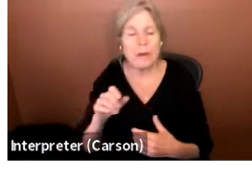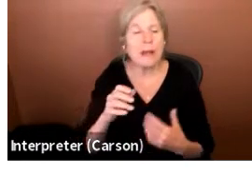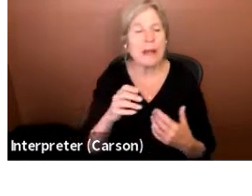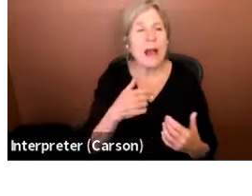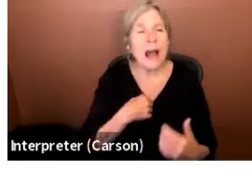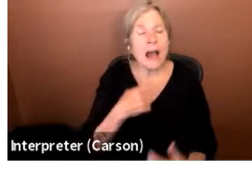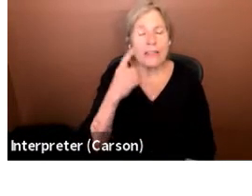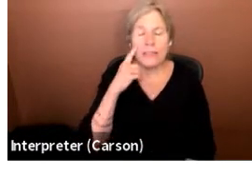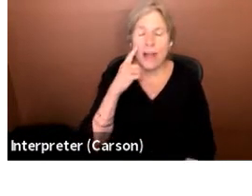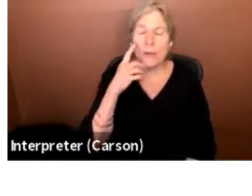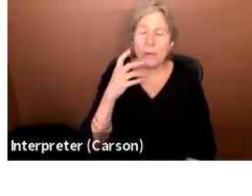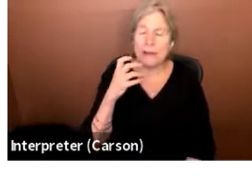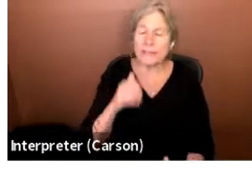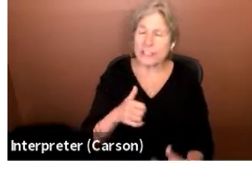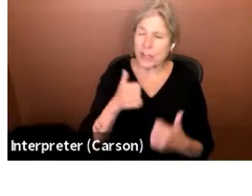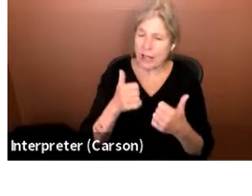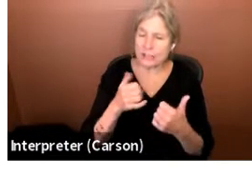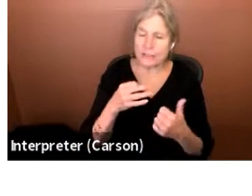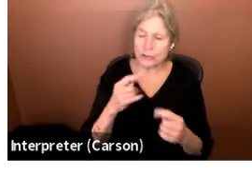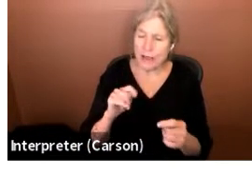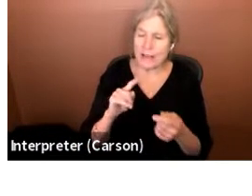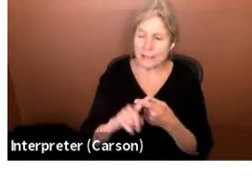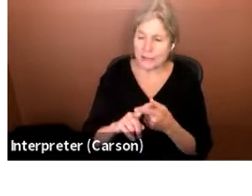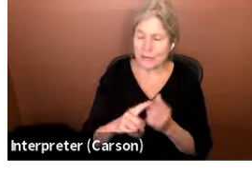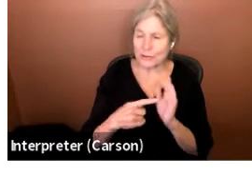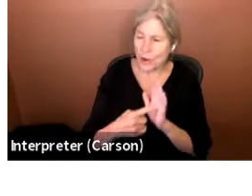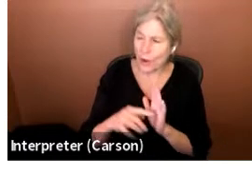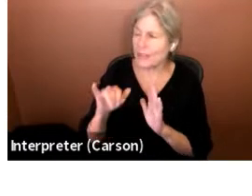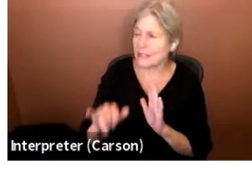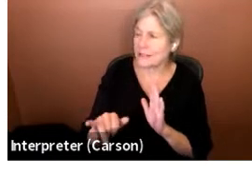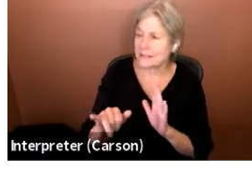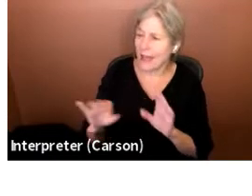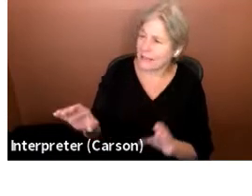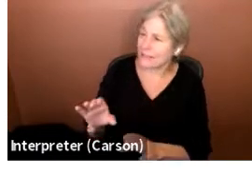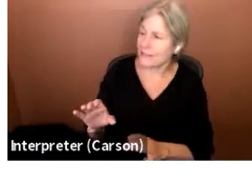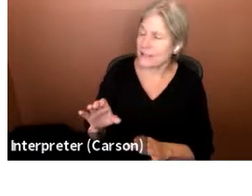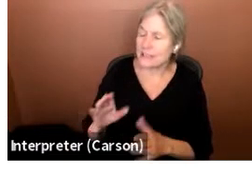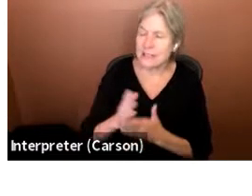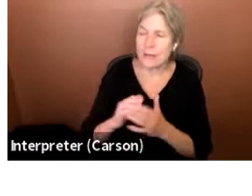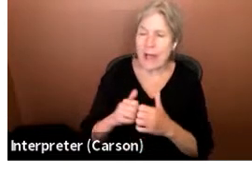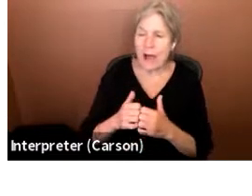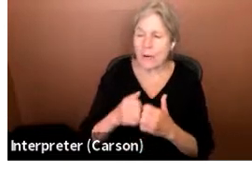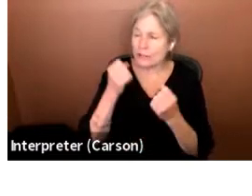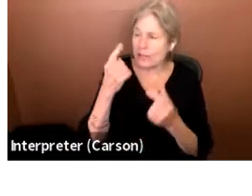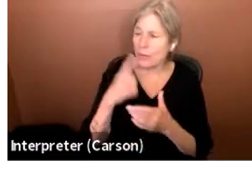cipher this activity. Somehow understand the night. How I could read this